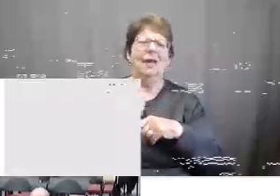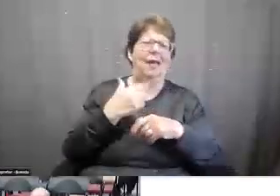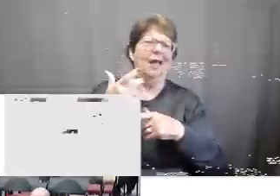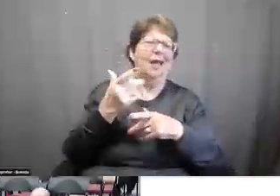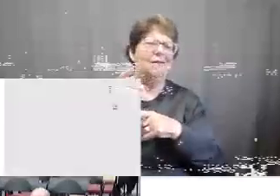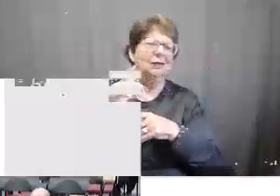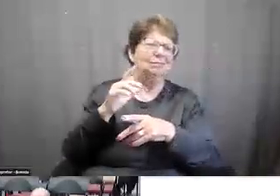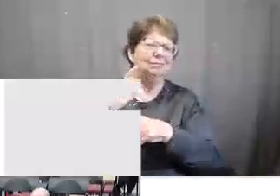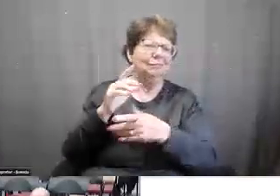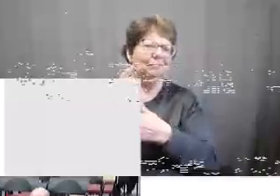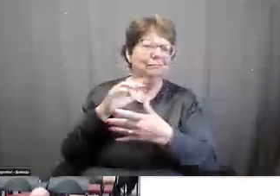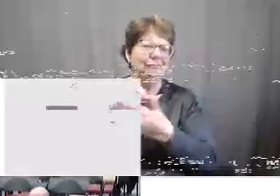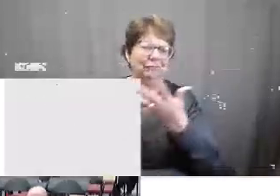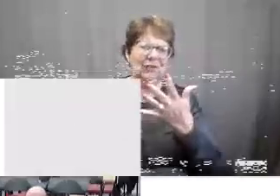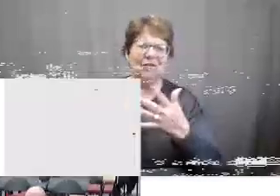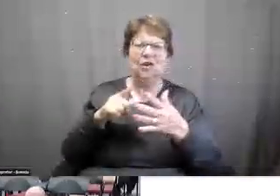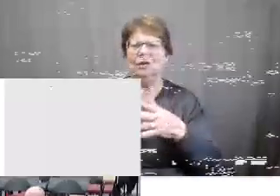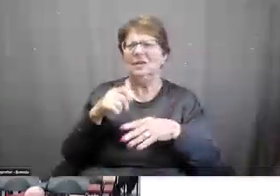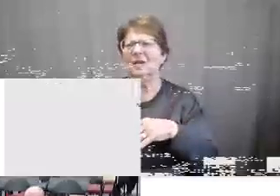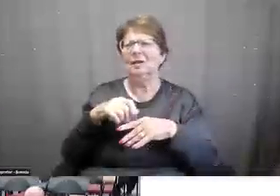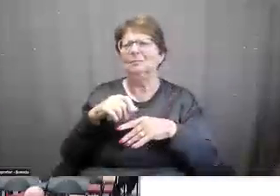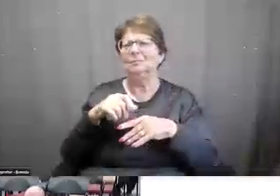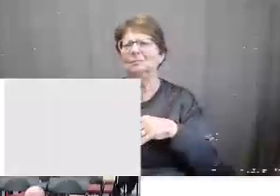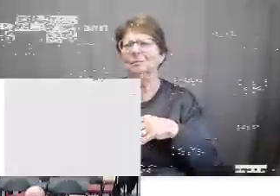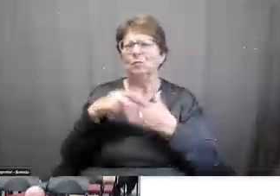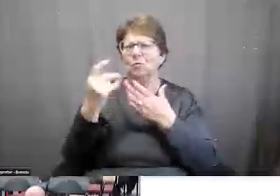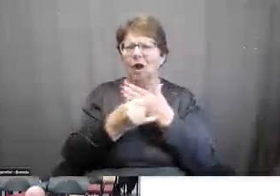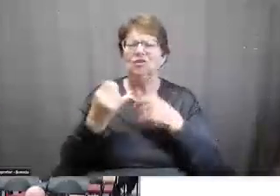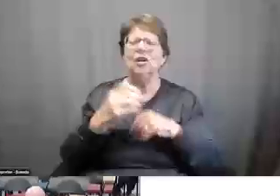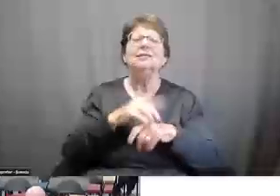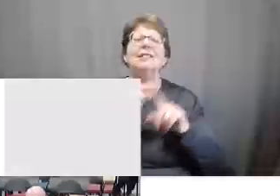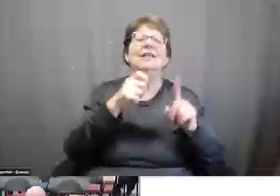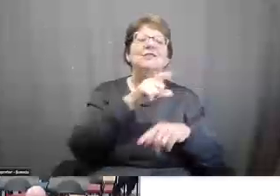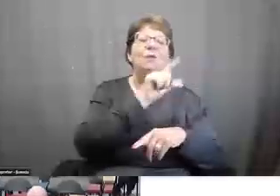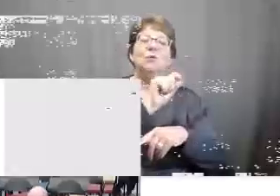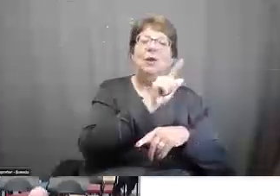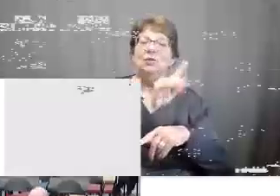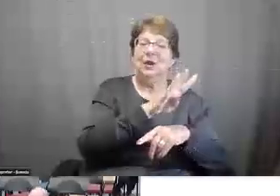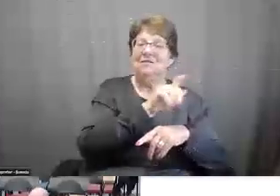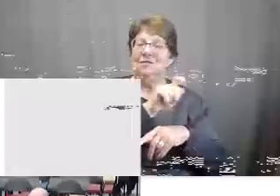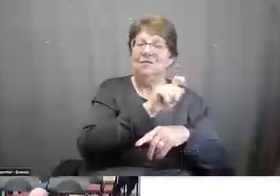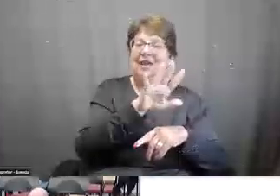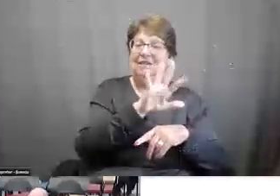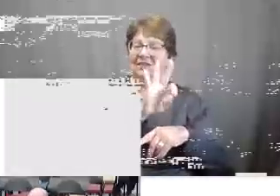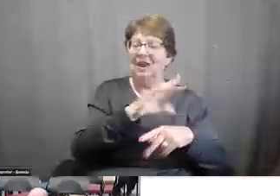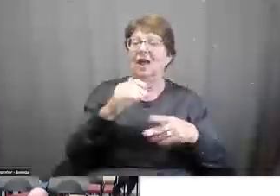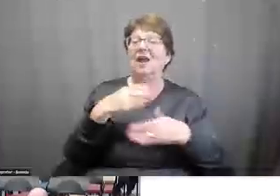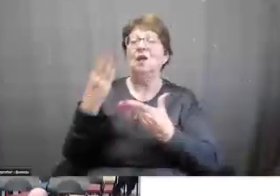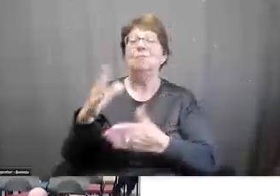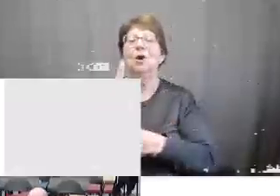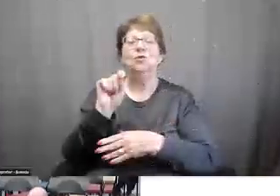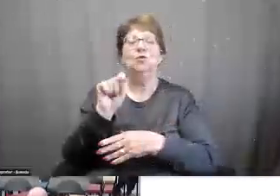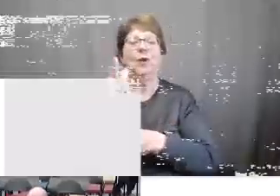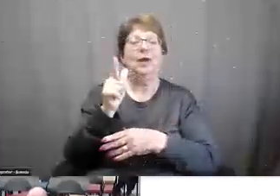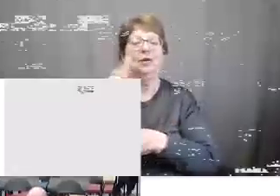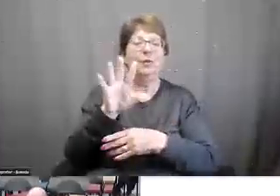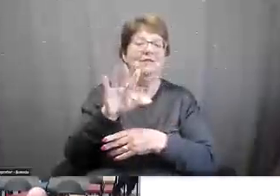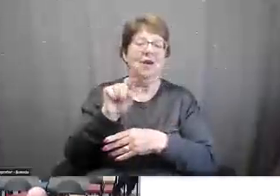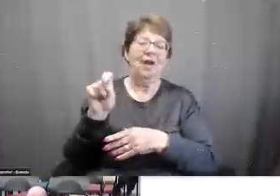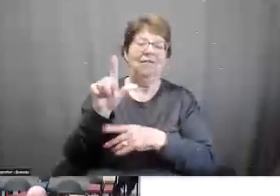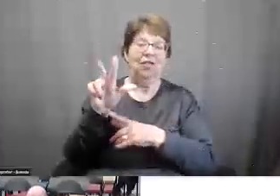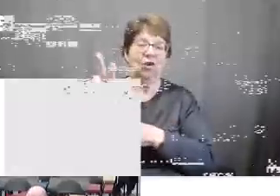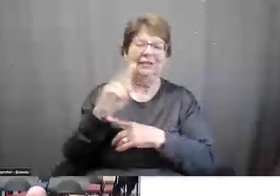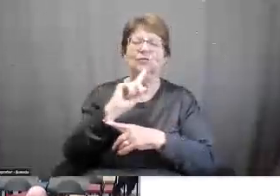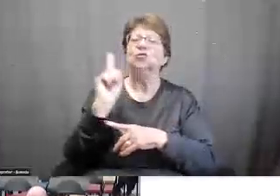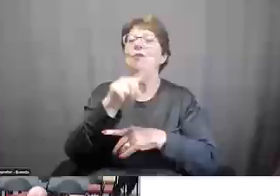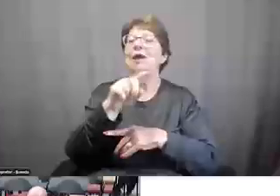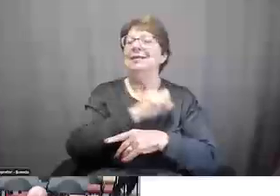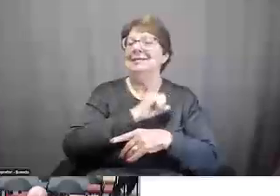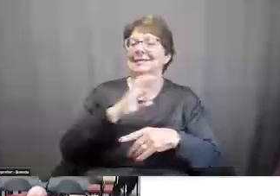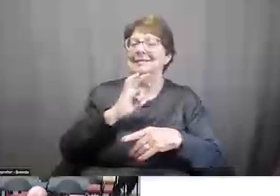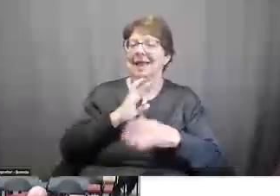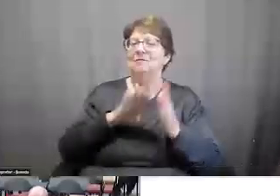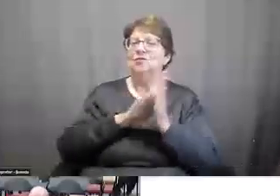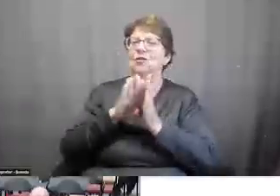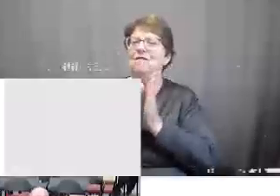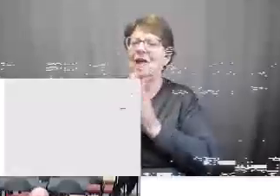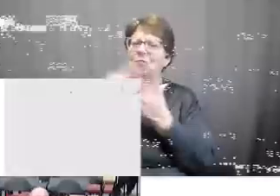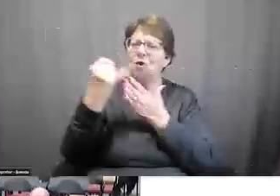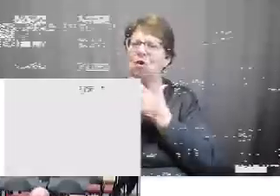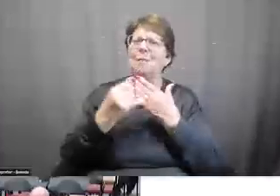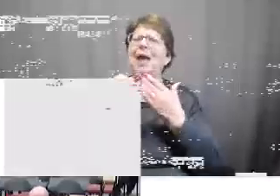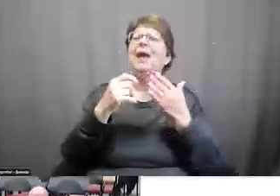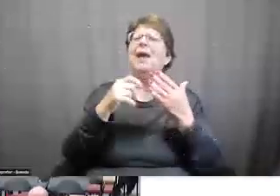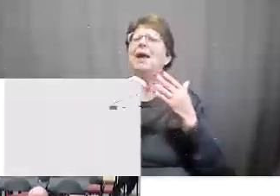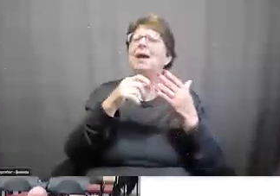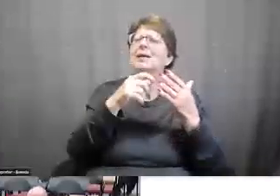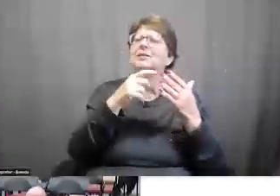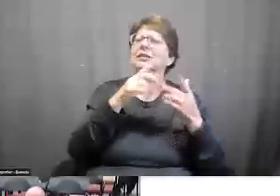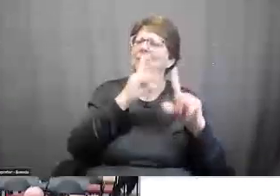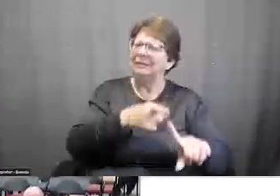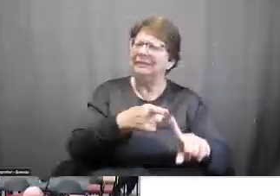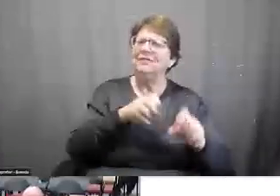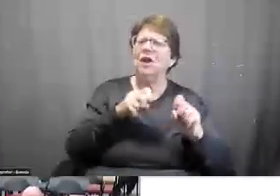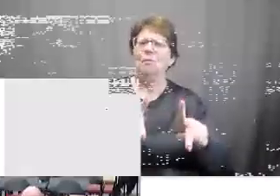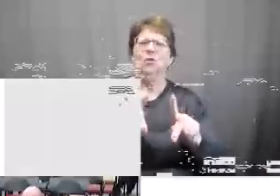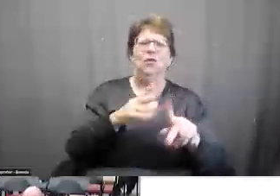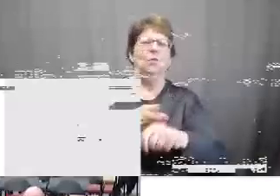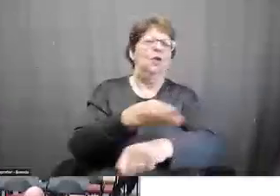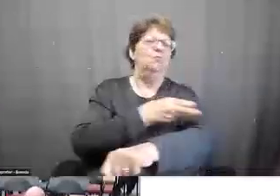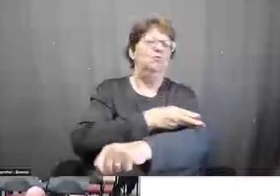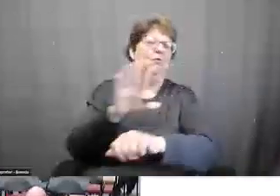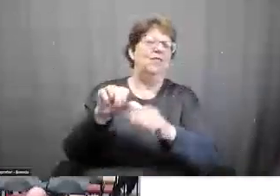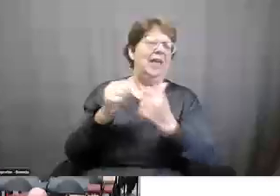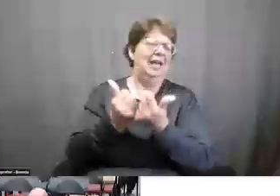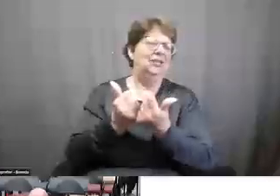Boardroom: These efforts stem from Motion 2024-59 and Motion 2025-36, which directed staff to develop programmatic and project-specific opportunities that improve the agency's ability to deliver ST3.